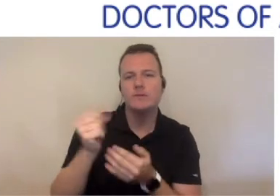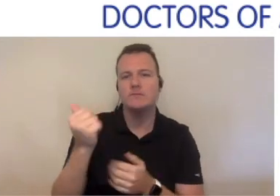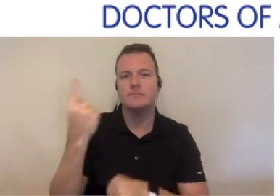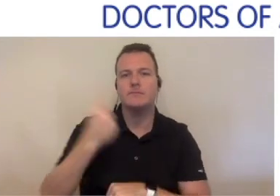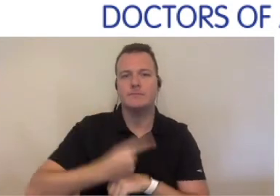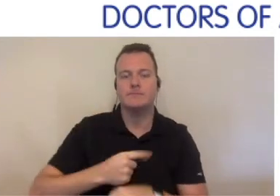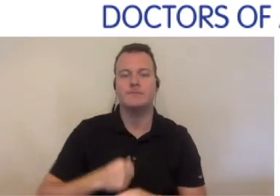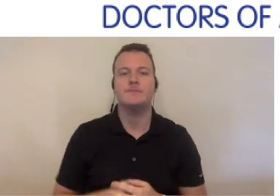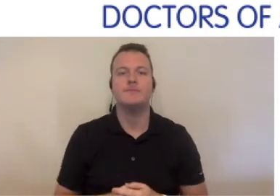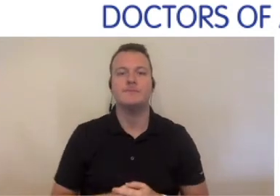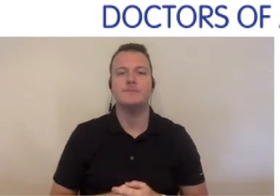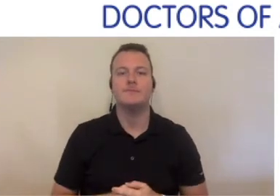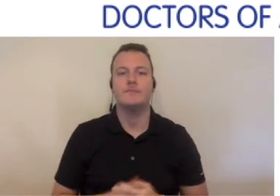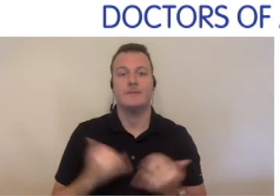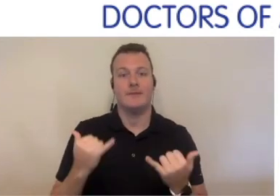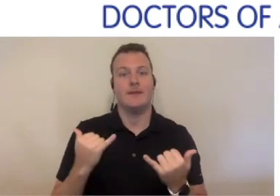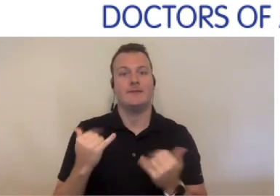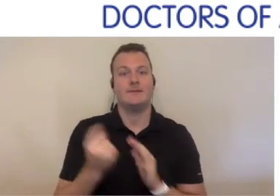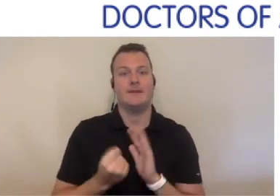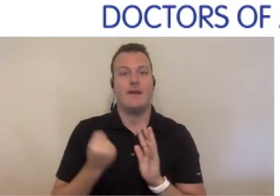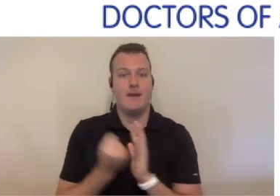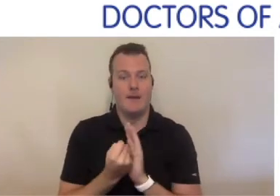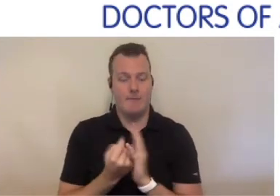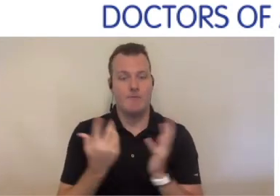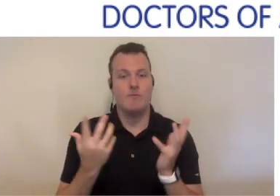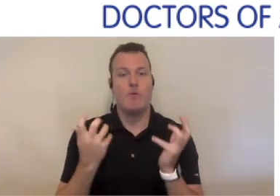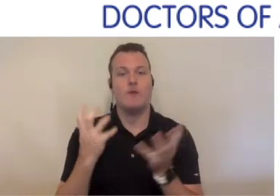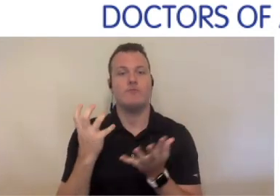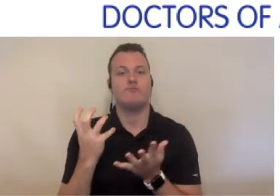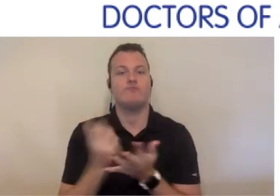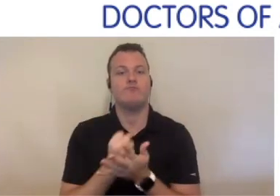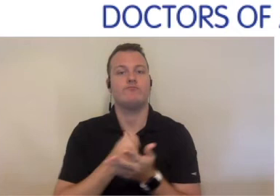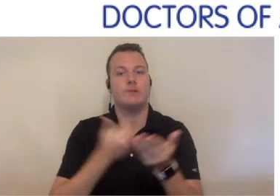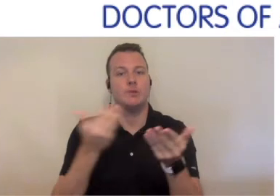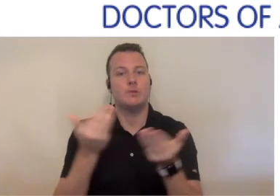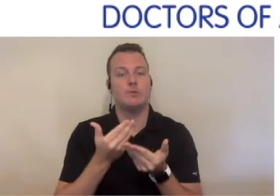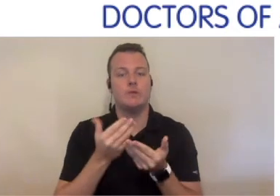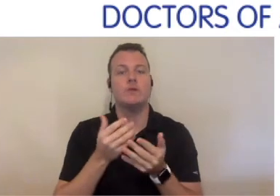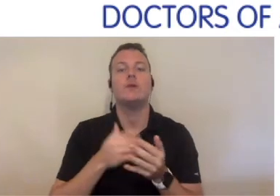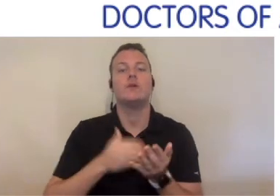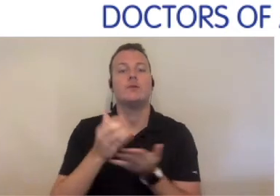days. At this time it is my pleasure to introduce the course moderator for this